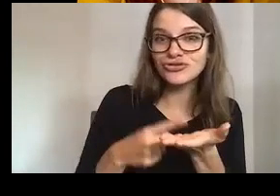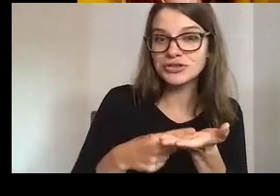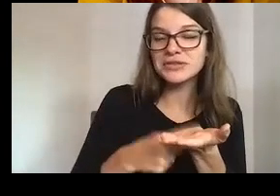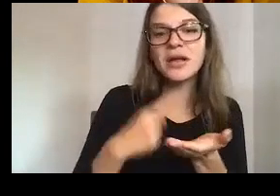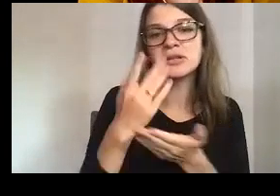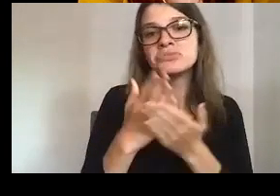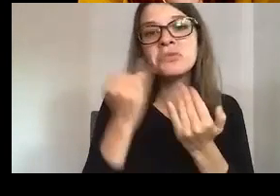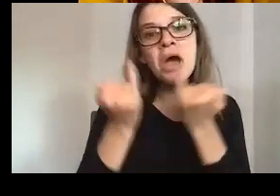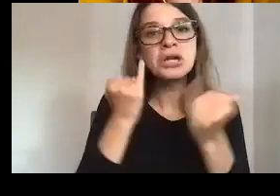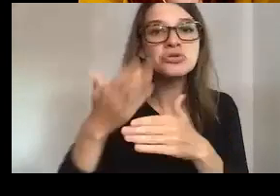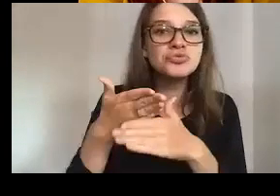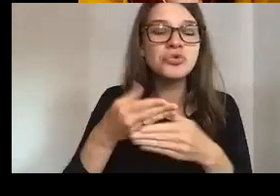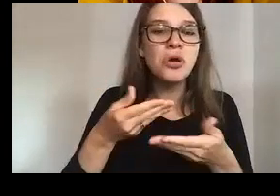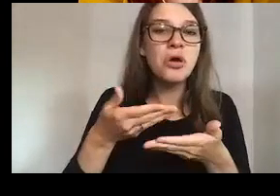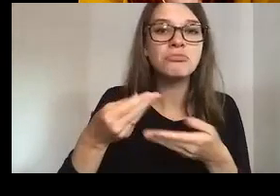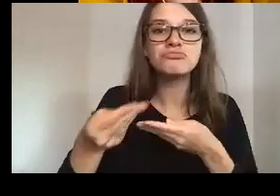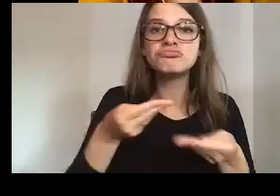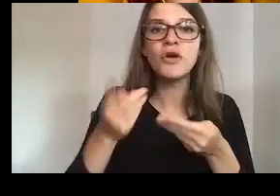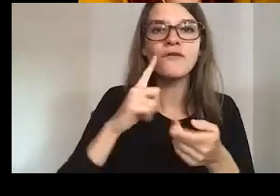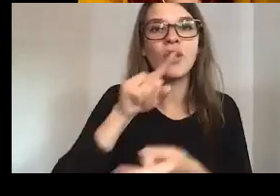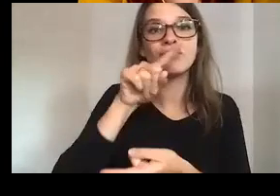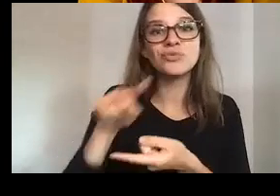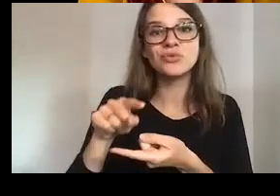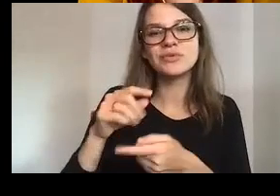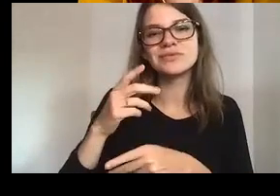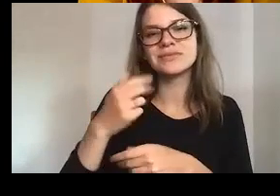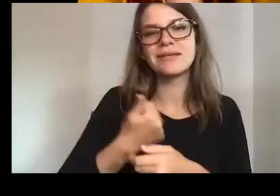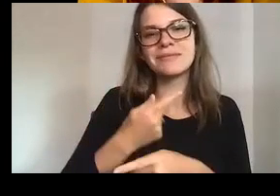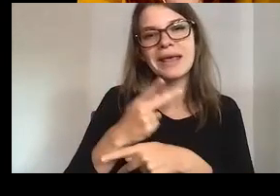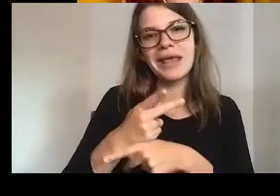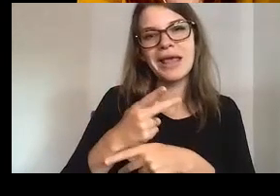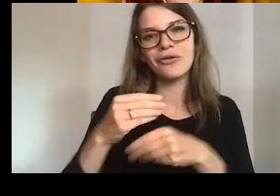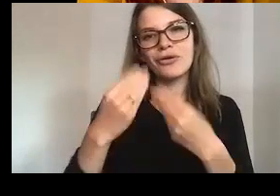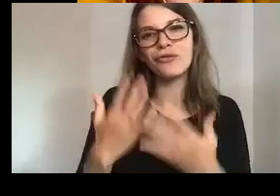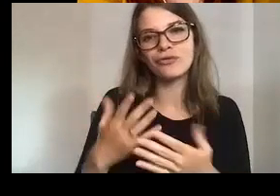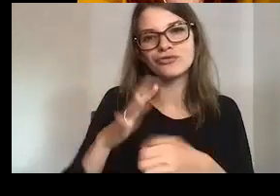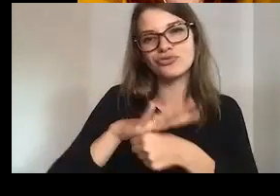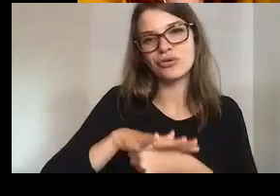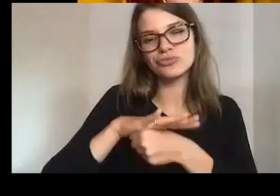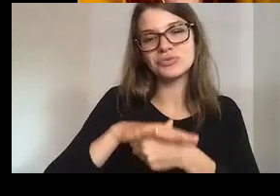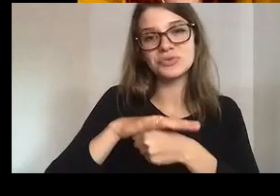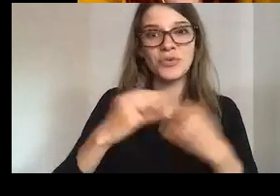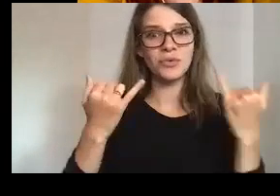helpful for reducing caregiver stress at this time based on just some of the things that we've